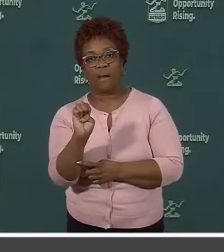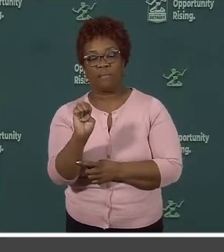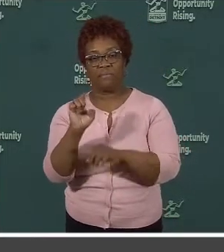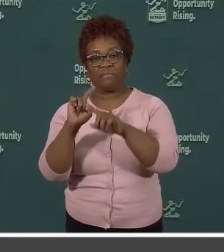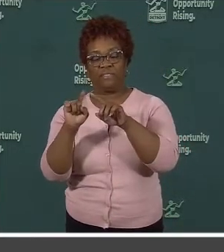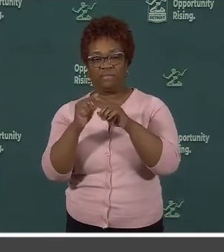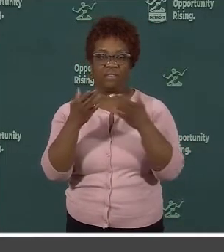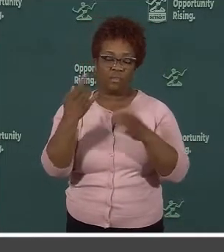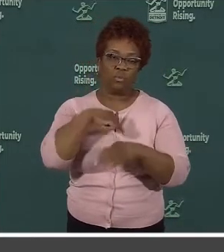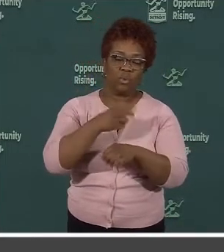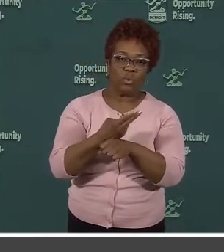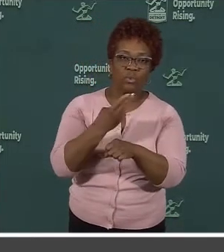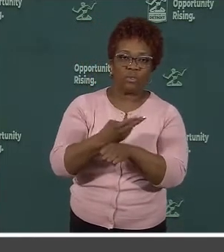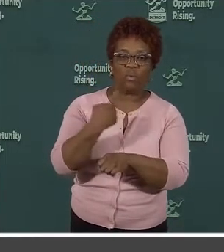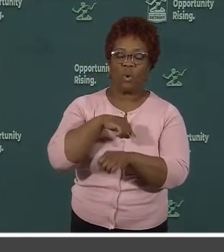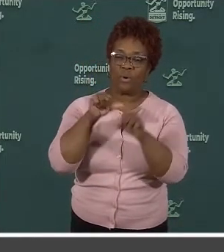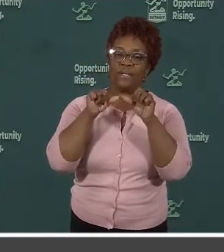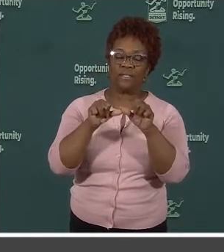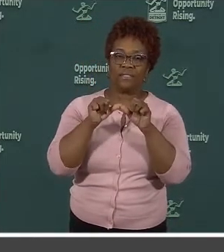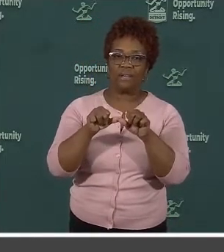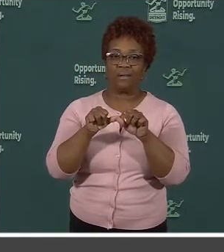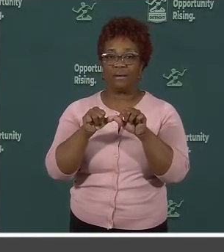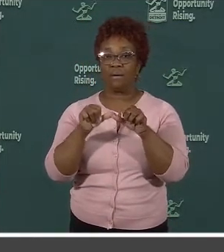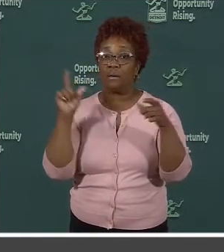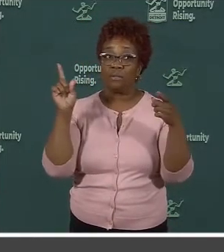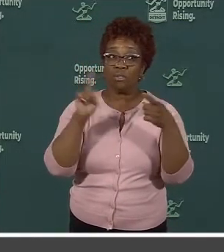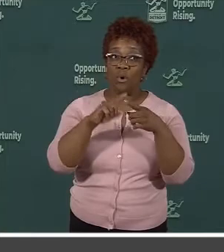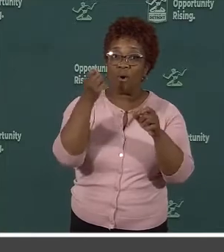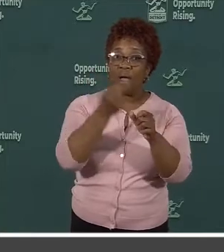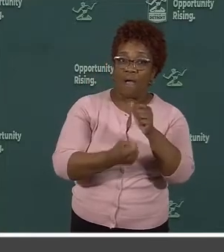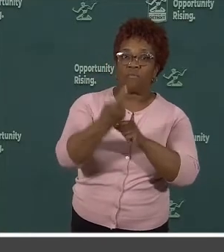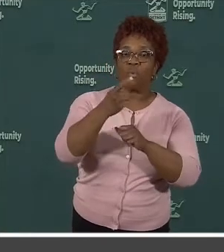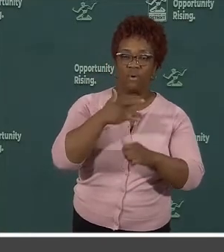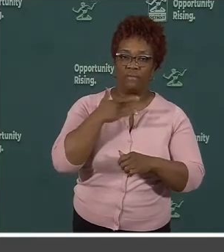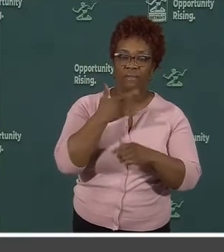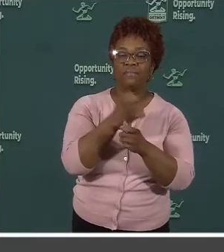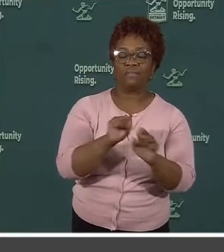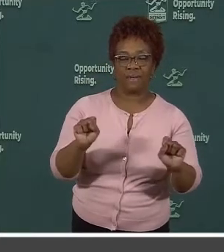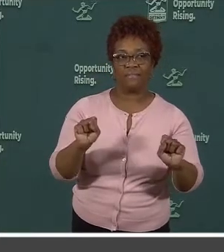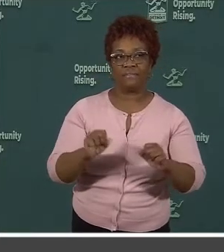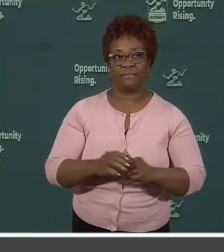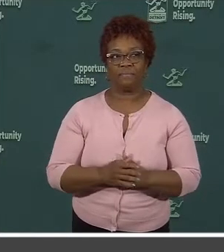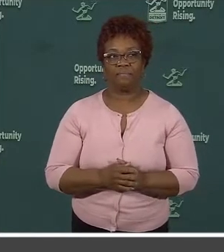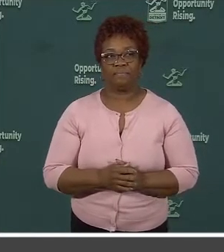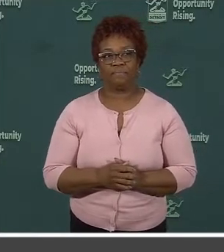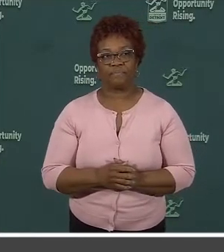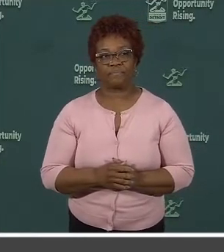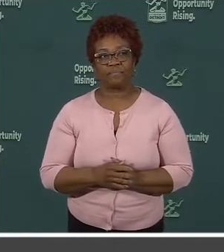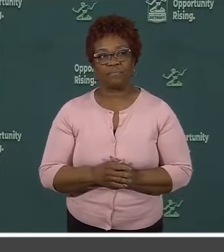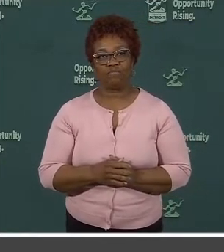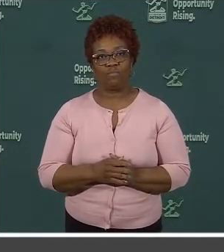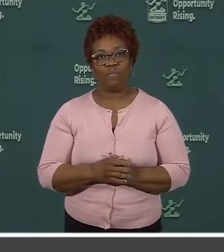GOING UNTIL EVERYONE IN THE CITY FEELS SAFE SO IS DETROIT'S